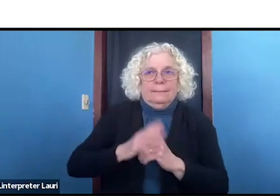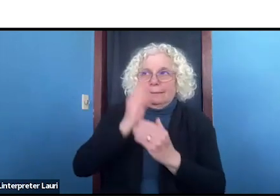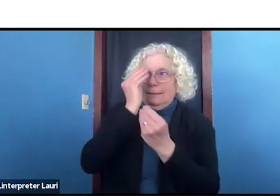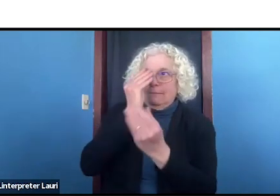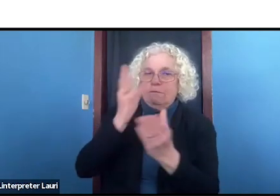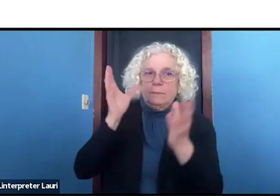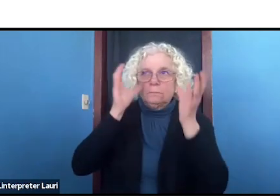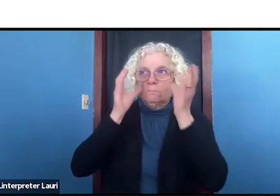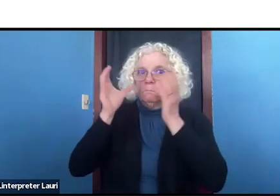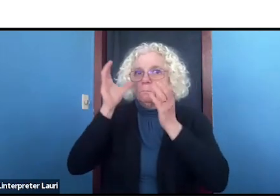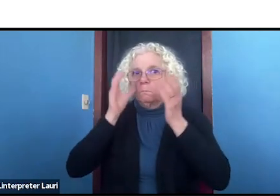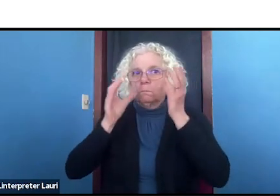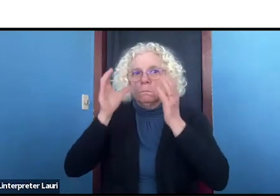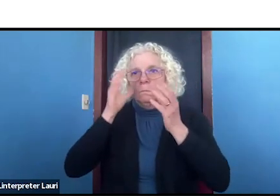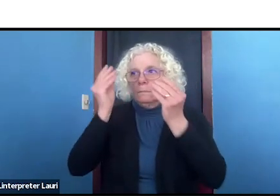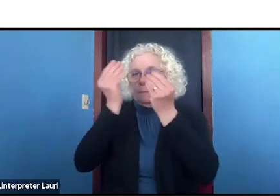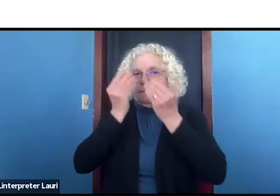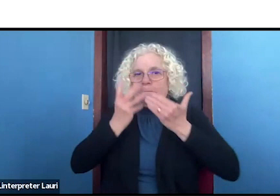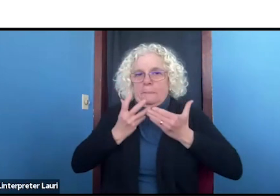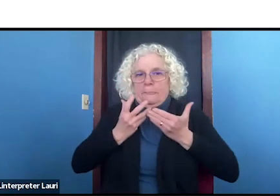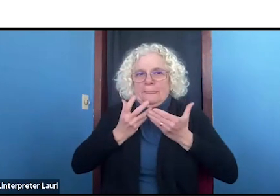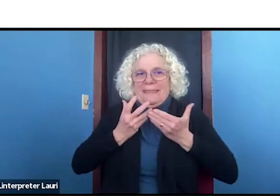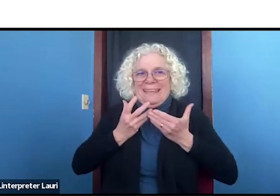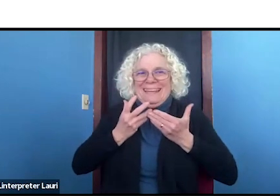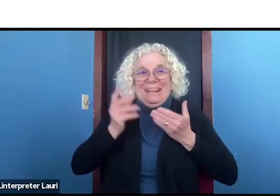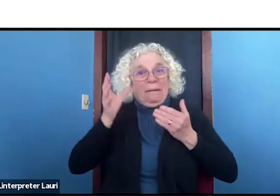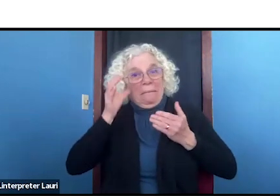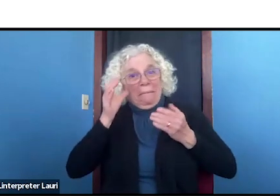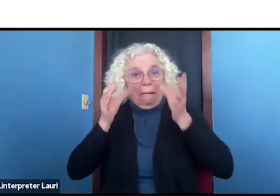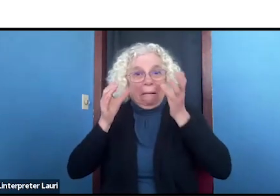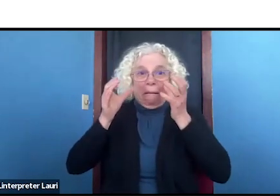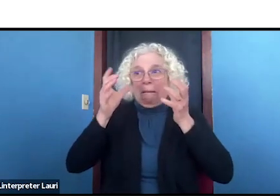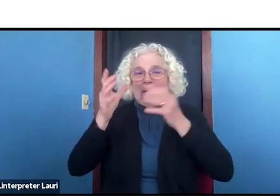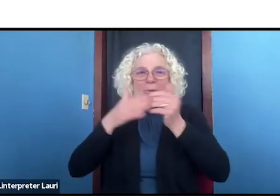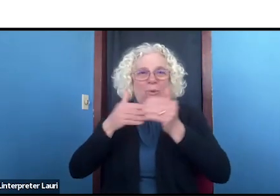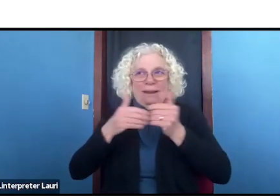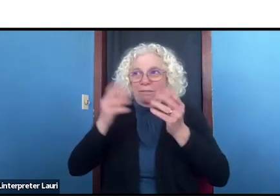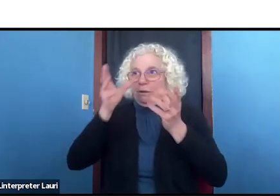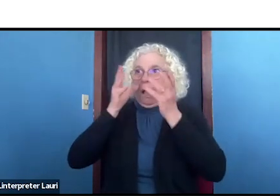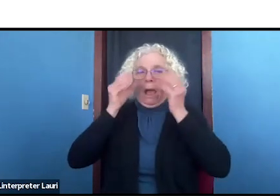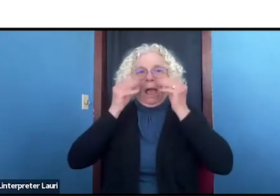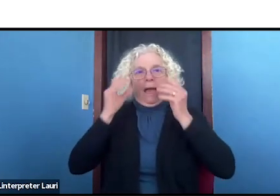that is assaulting us. I will use the word assaulting us from so many different sources.